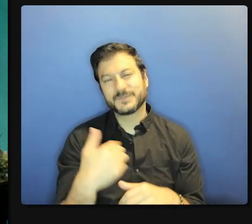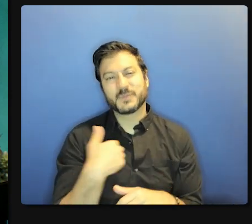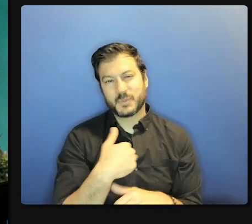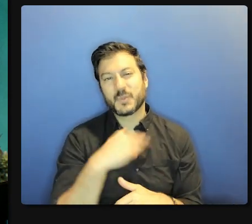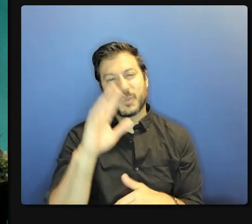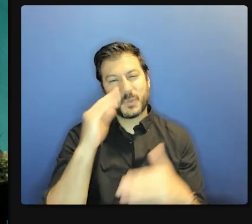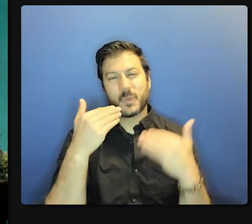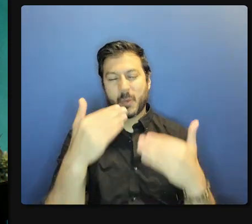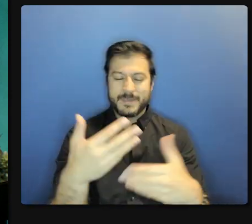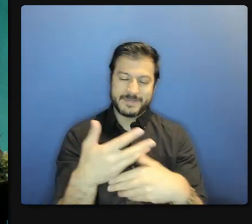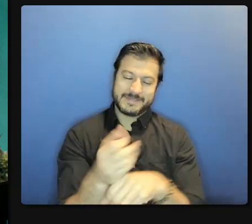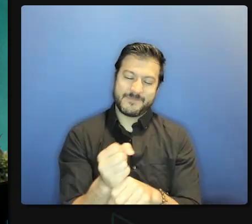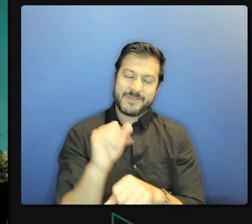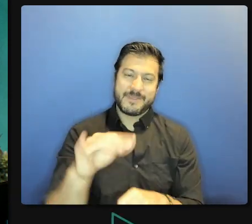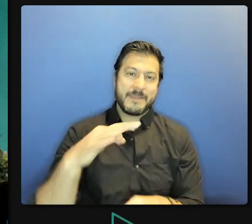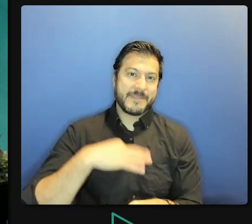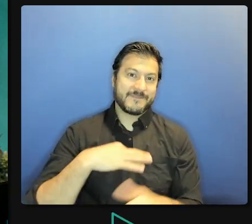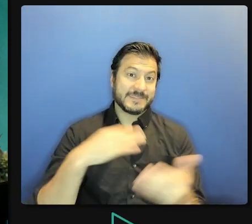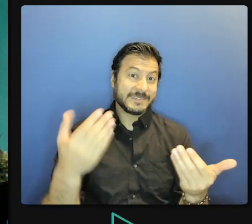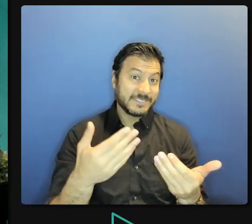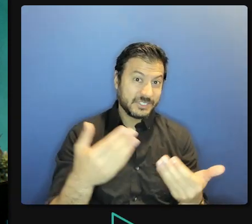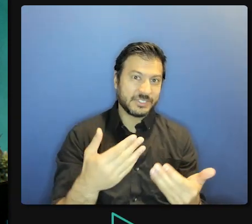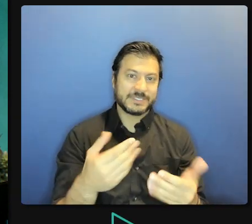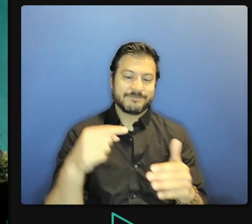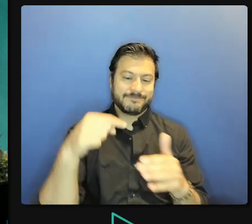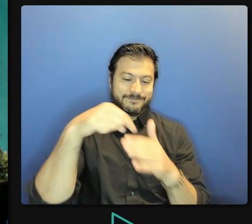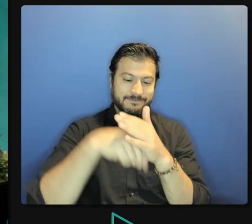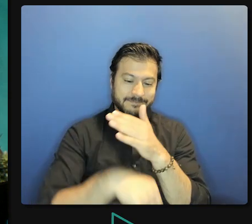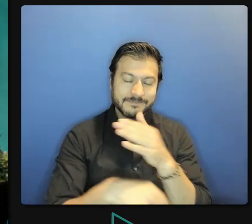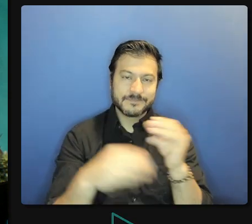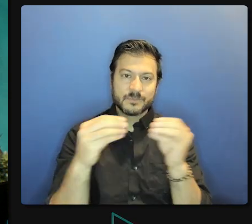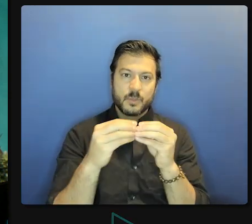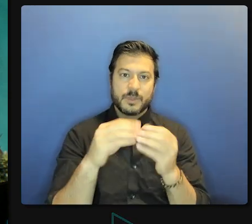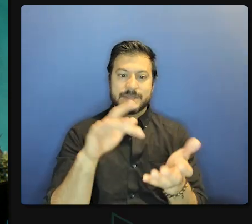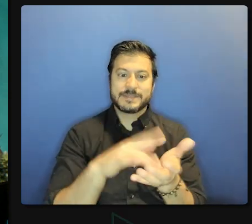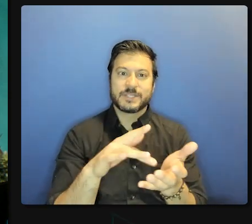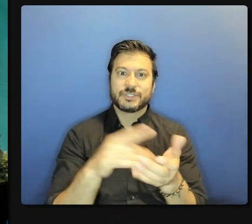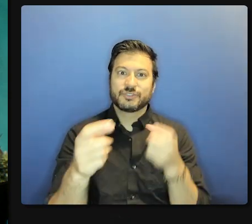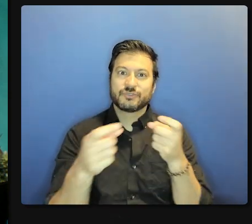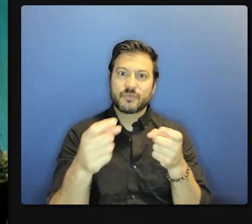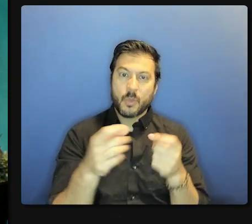We'll summarize the benefits here. We'll dig deeper into touch controls